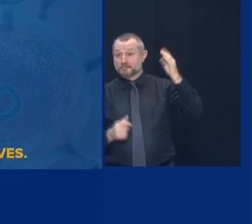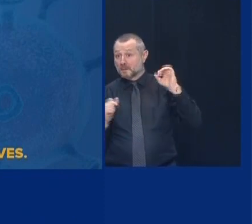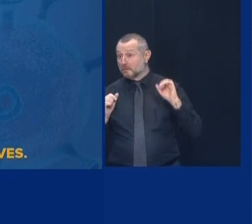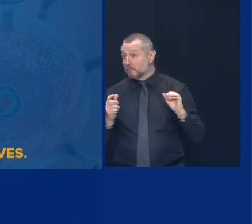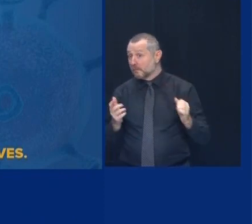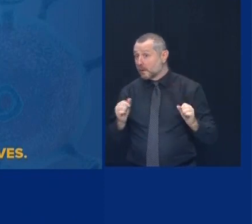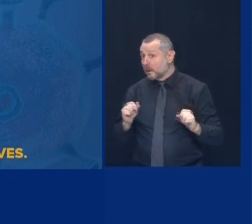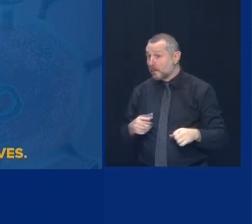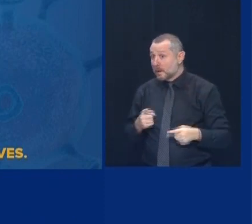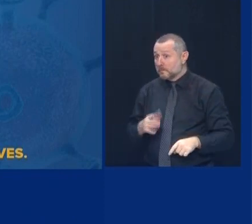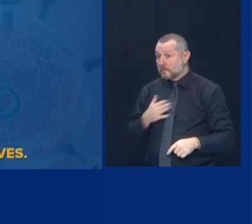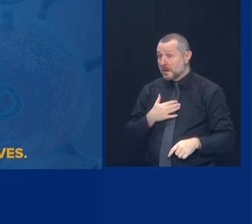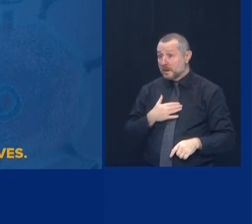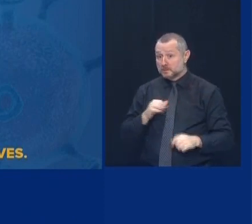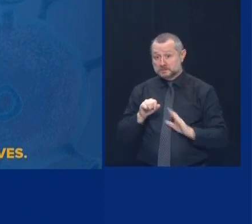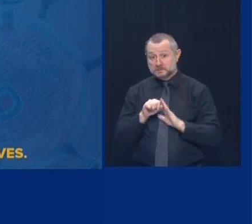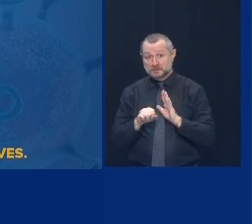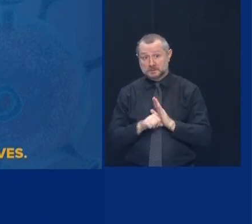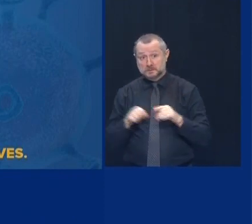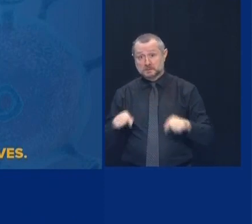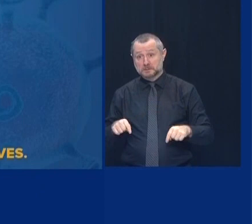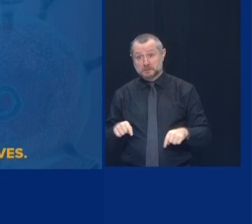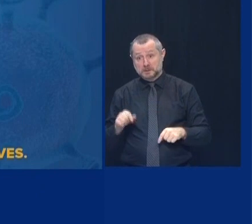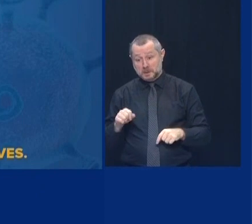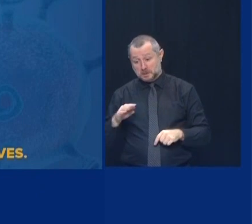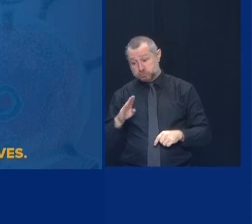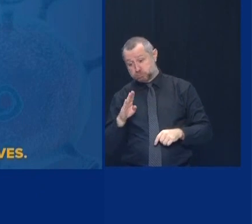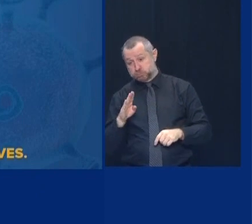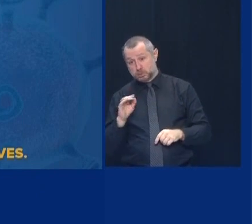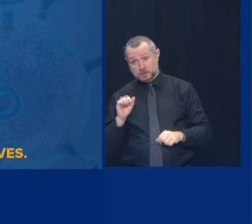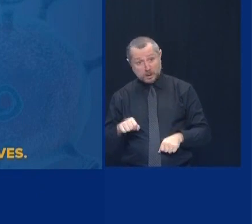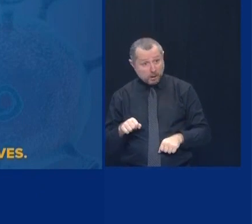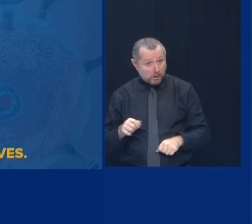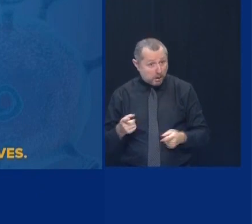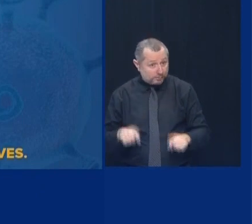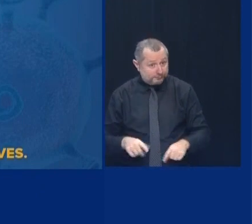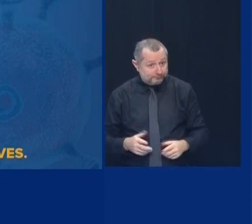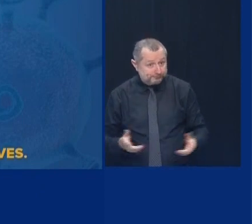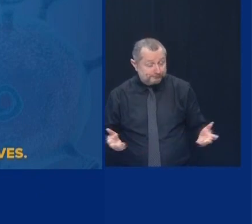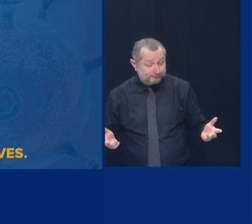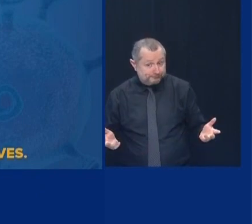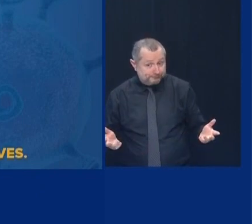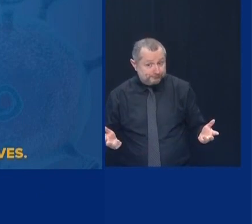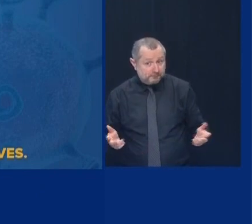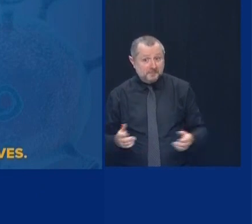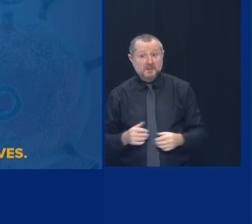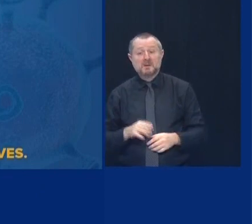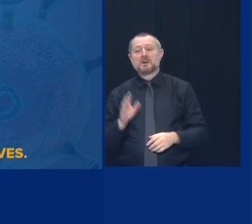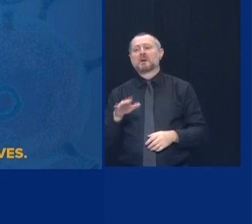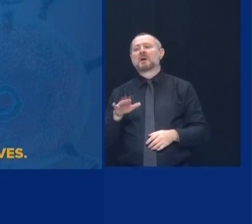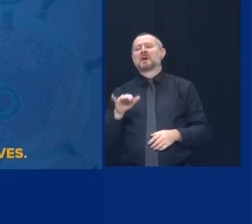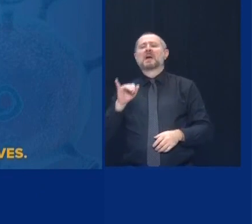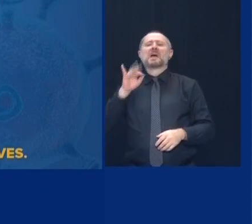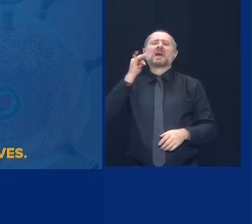HIGH THAT THElp WHOLE SCALEe1 e1w3 CHANGES.lp YOU SEE THOSE@á STATES 20,t(